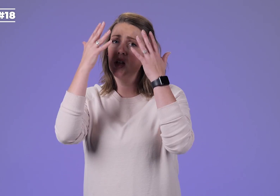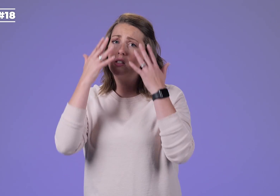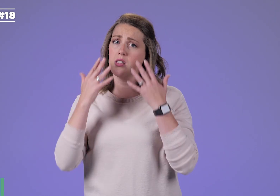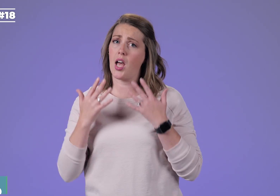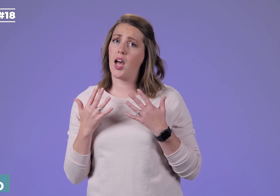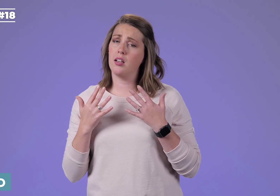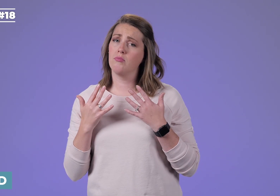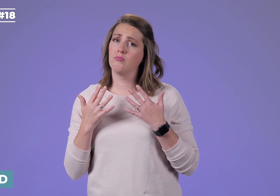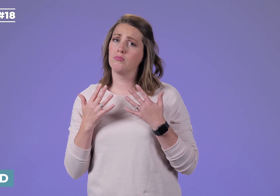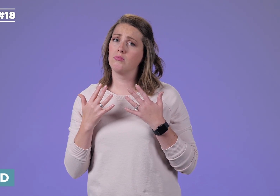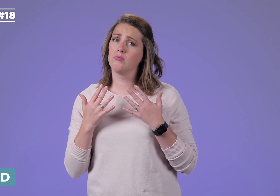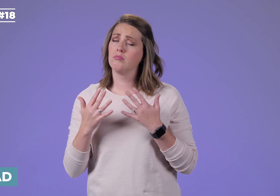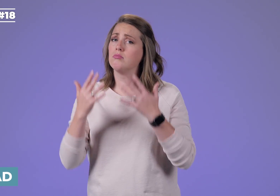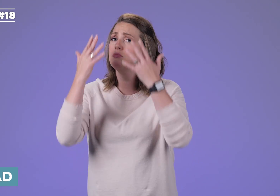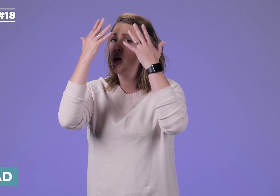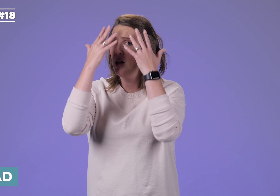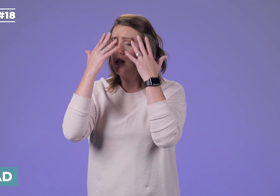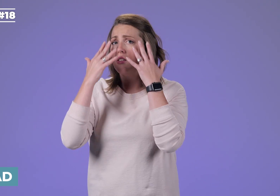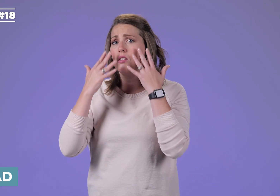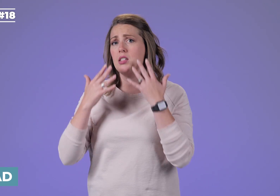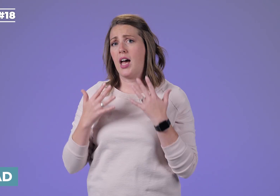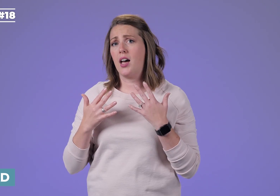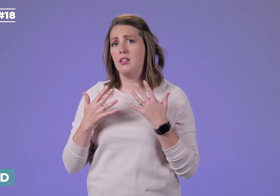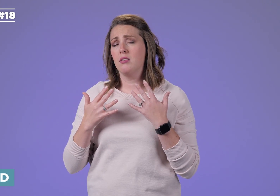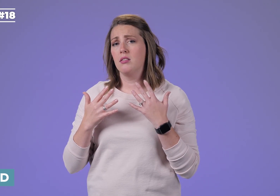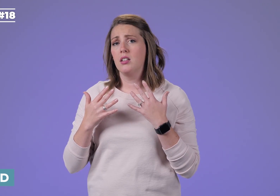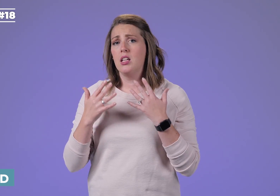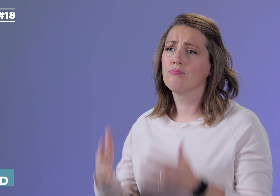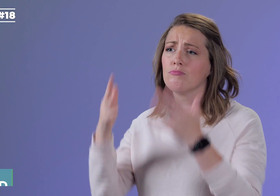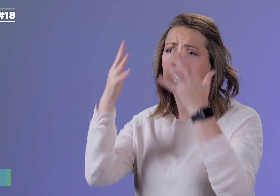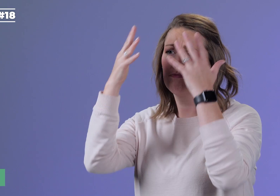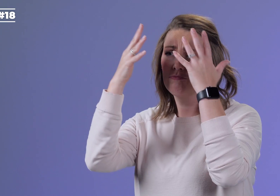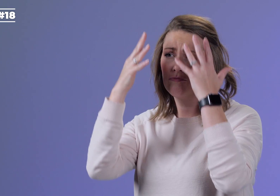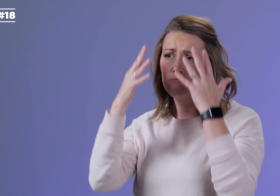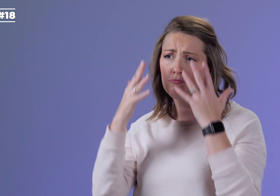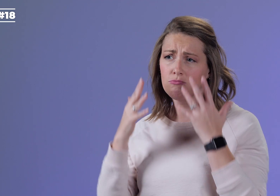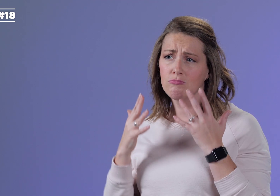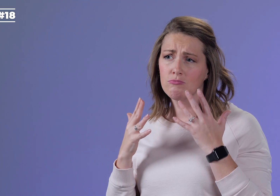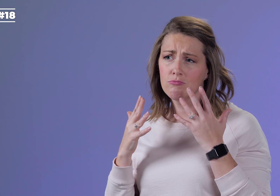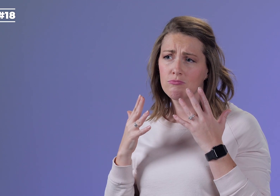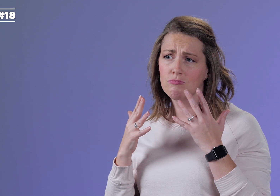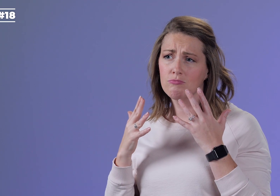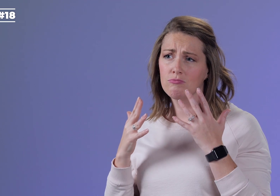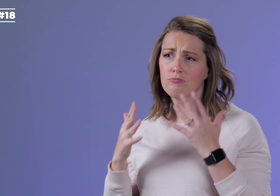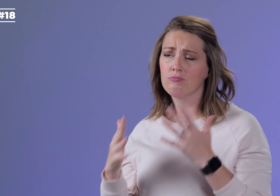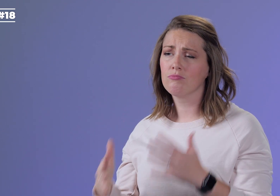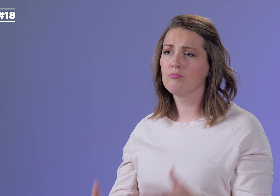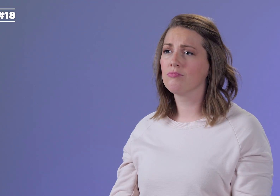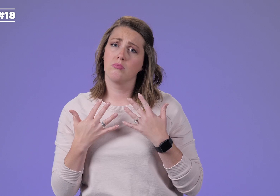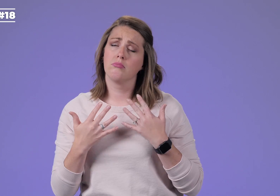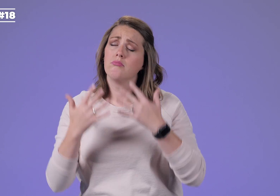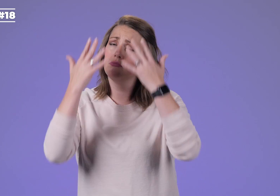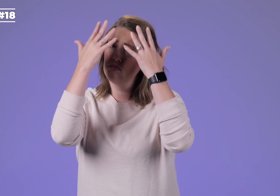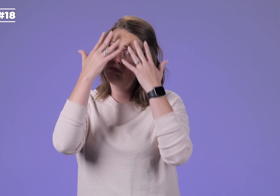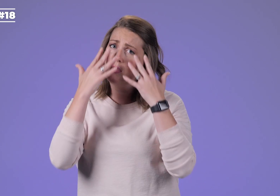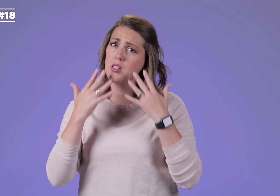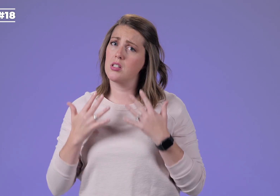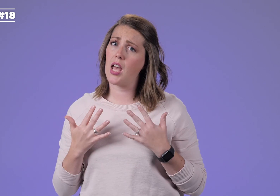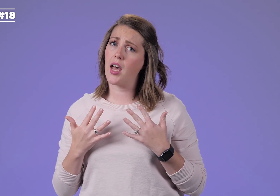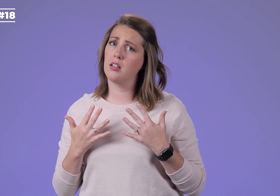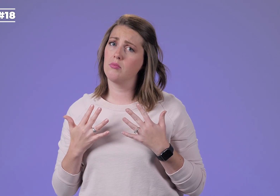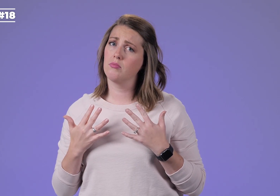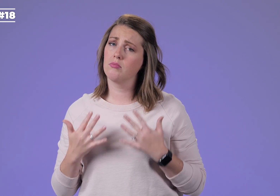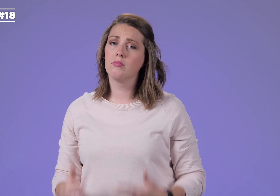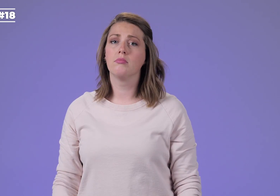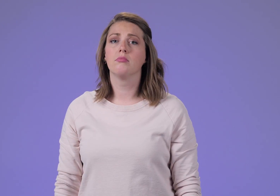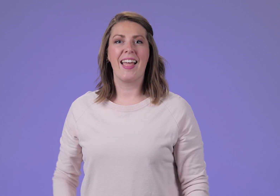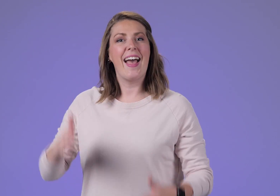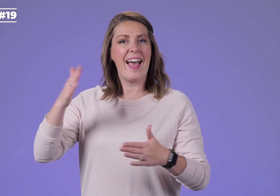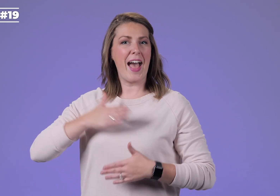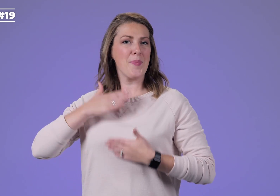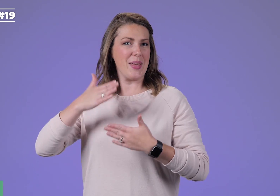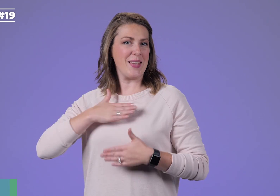'Sad, sad,' your hands are bringing your sadness down 'sad.' 'Happy, happy,'